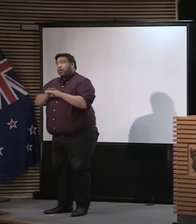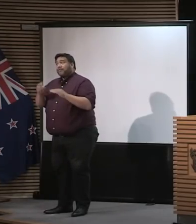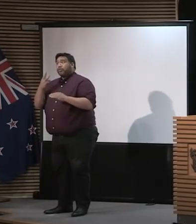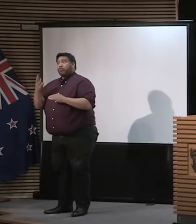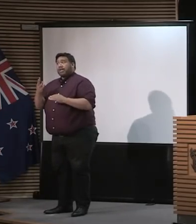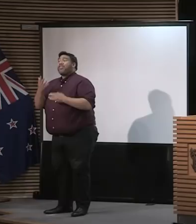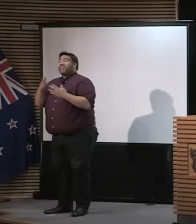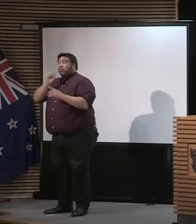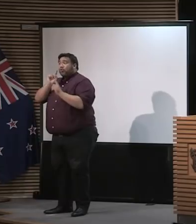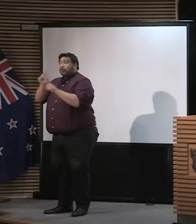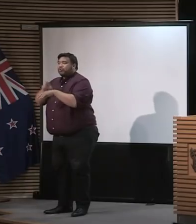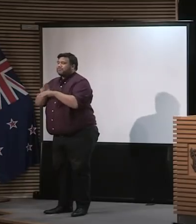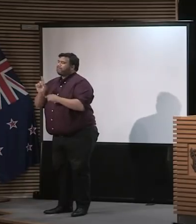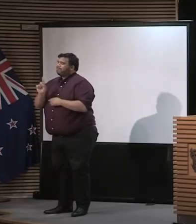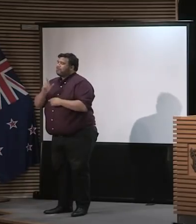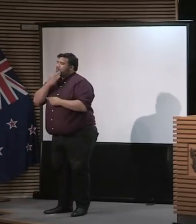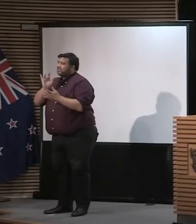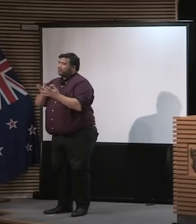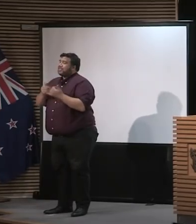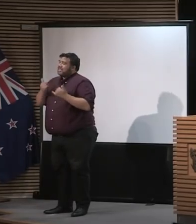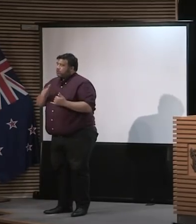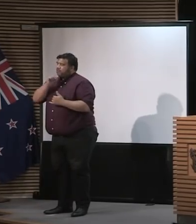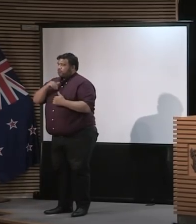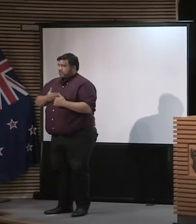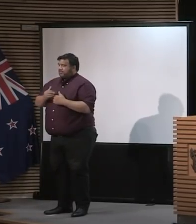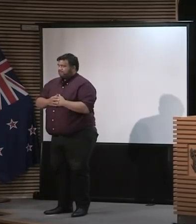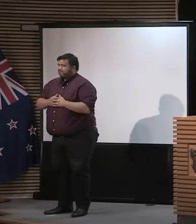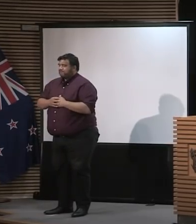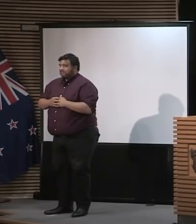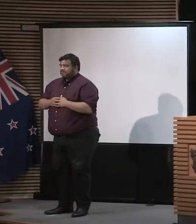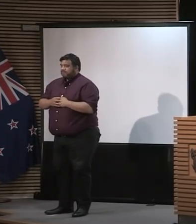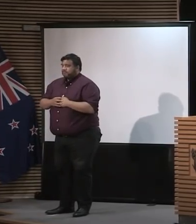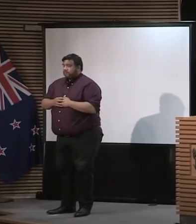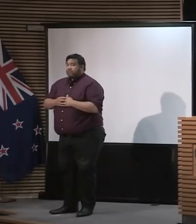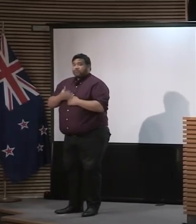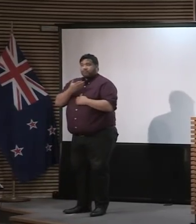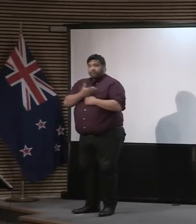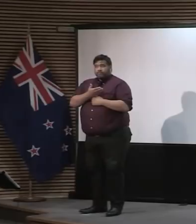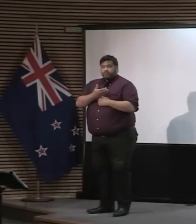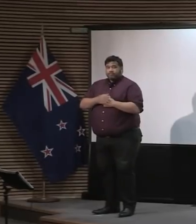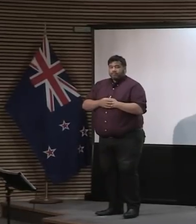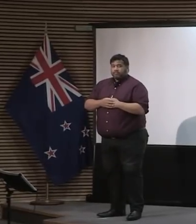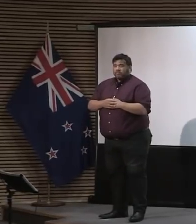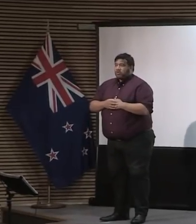I want to pick up on Dr Bloomfield's reference to the fact that there were three cases today